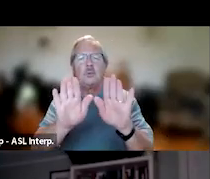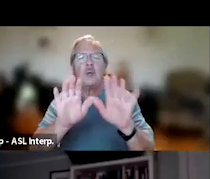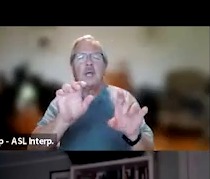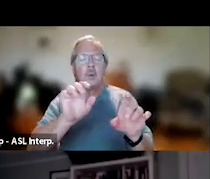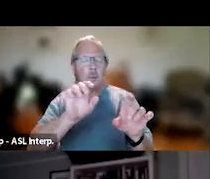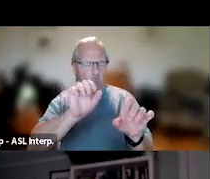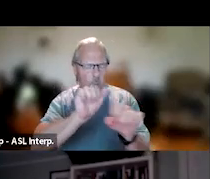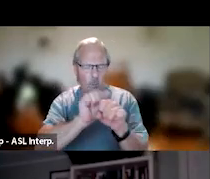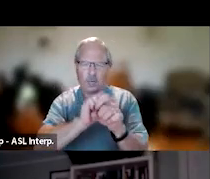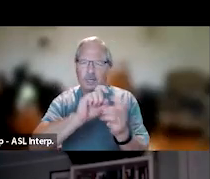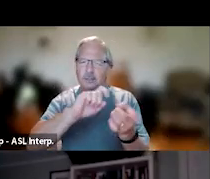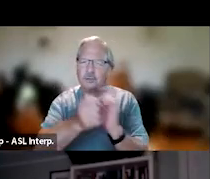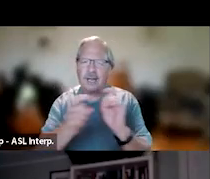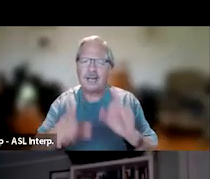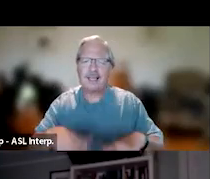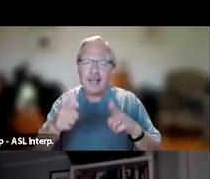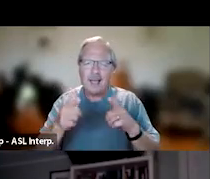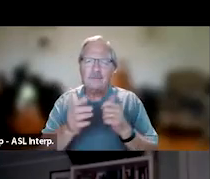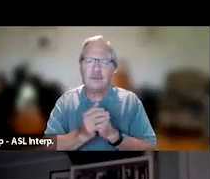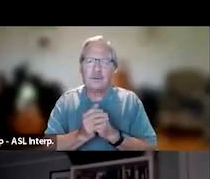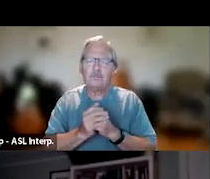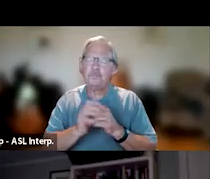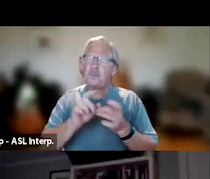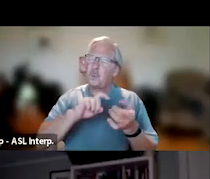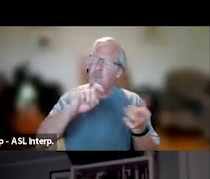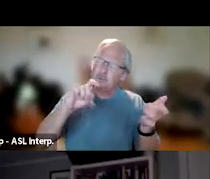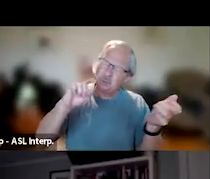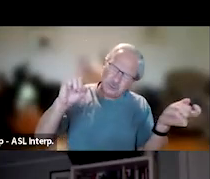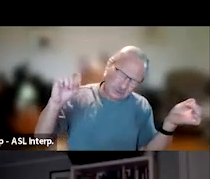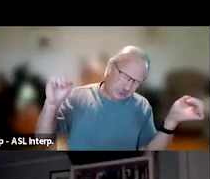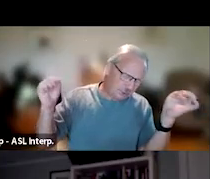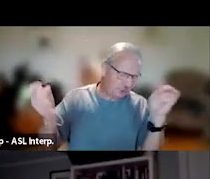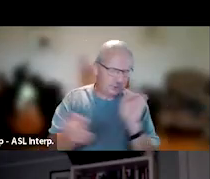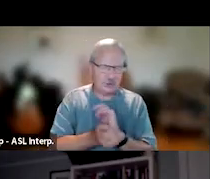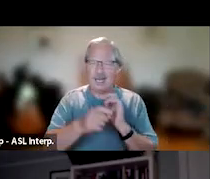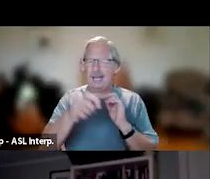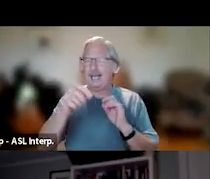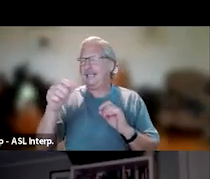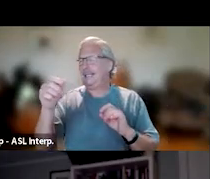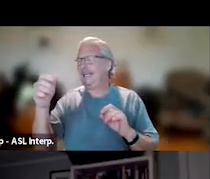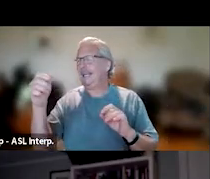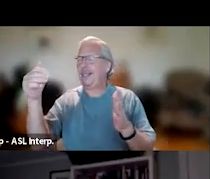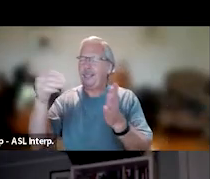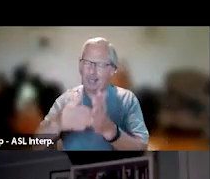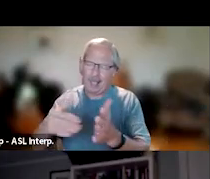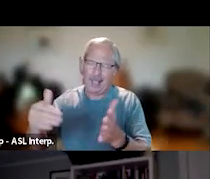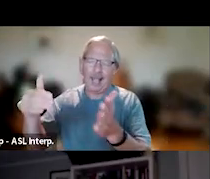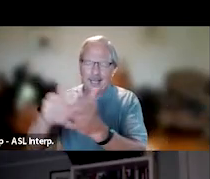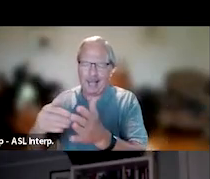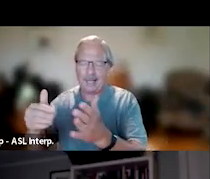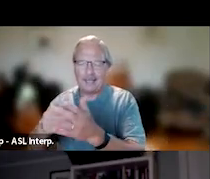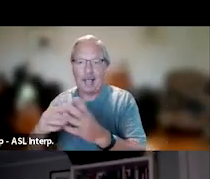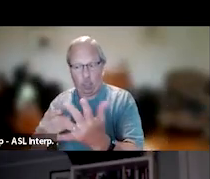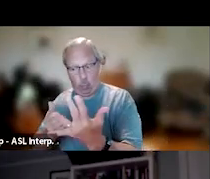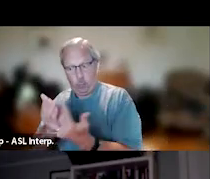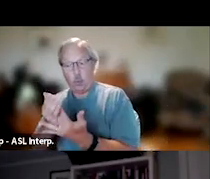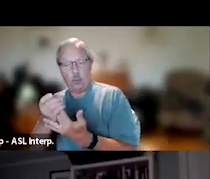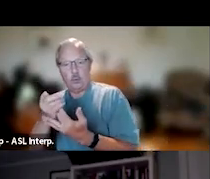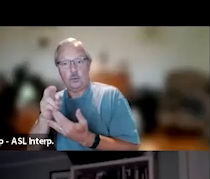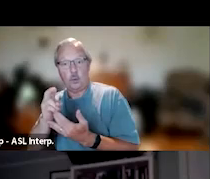We are changing tens of thousands of lives through SOAR. And now it is on you to make sure